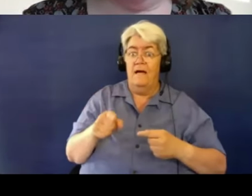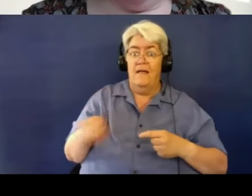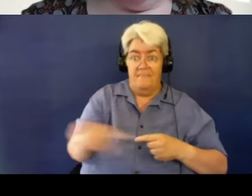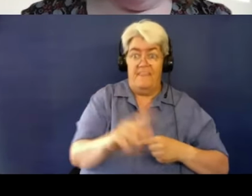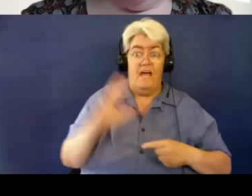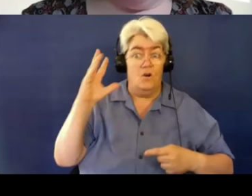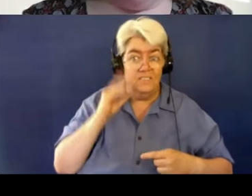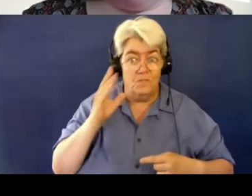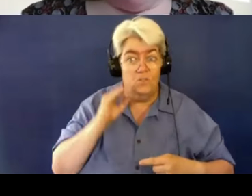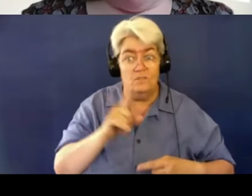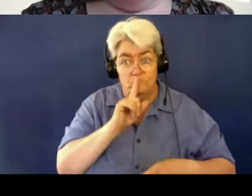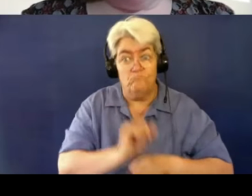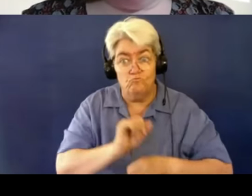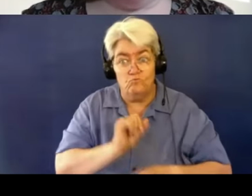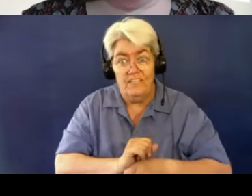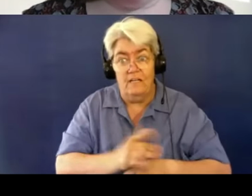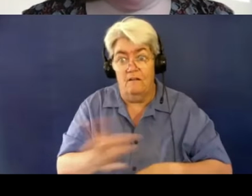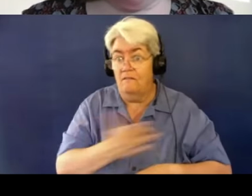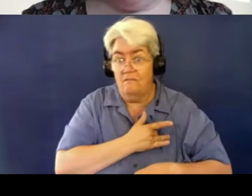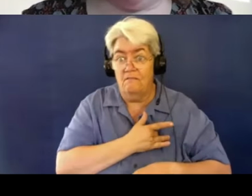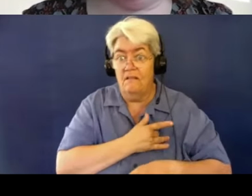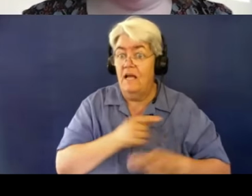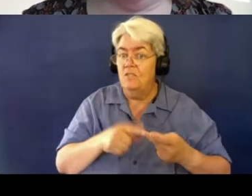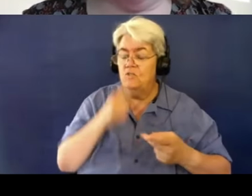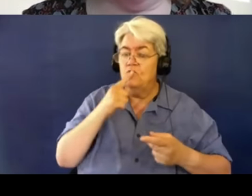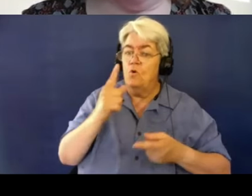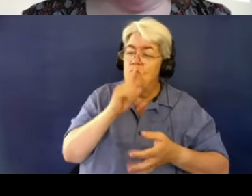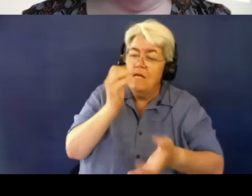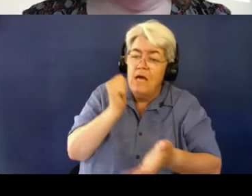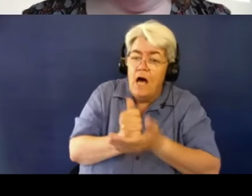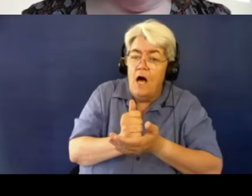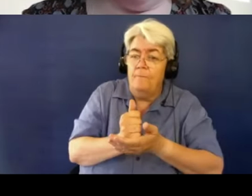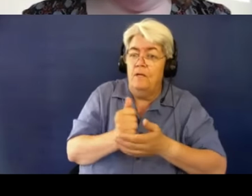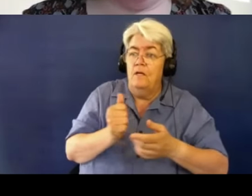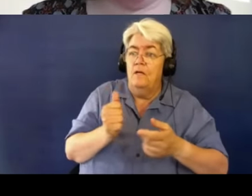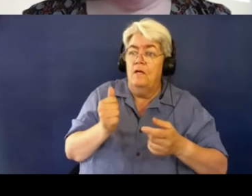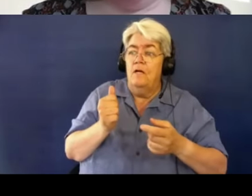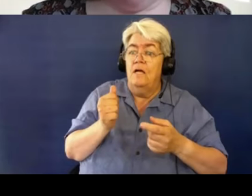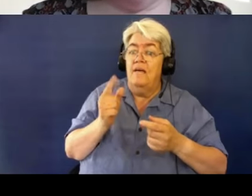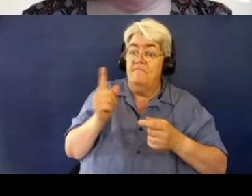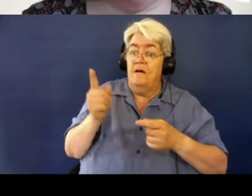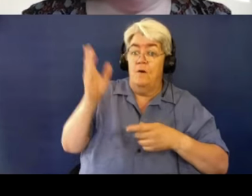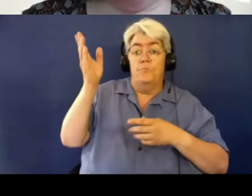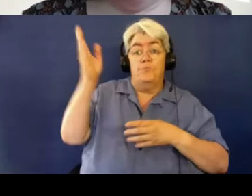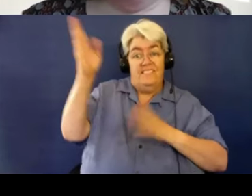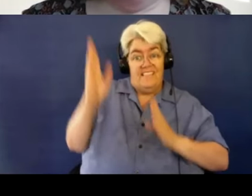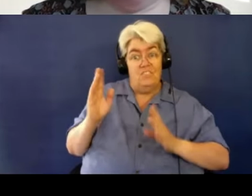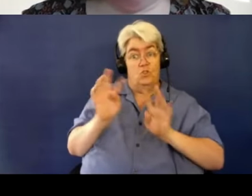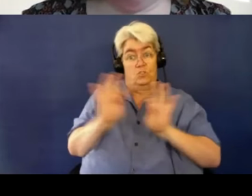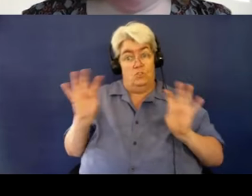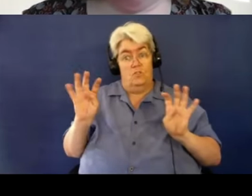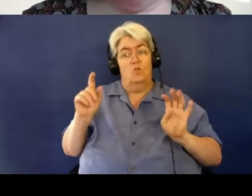Something that can be helpful is ensuring that you have that lived experience on the presenter panel itself.